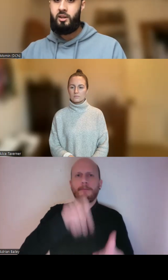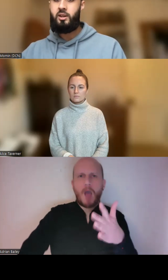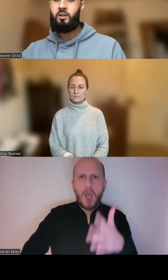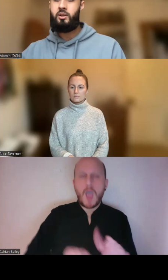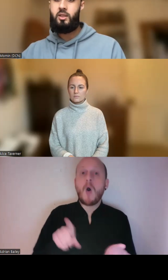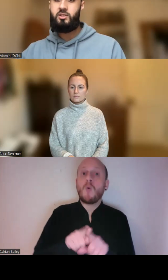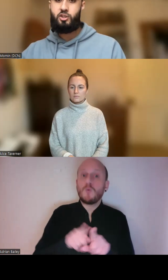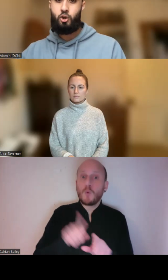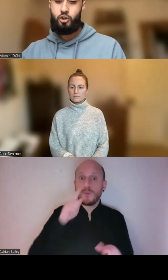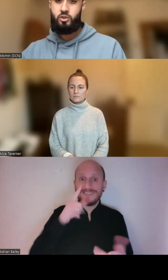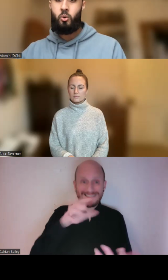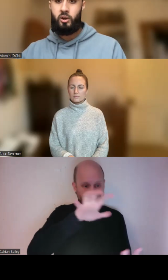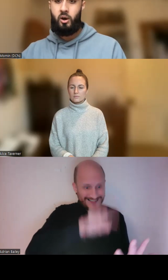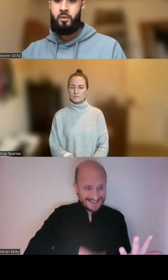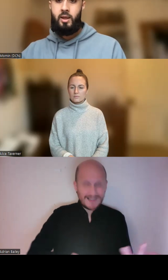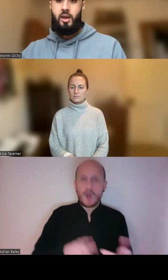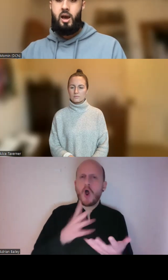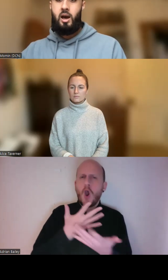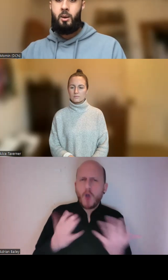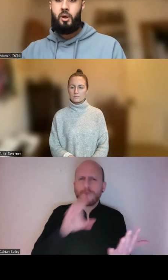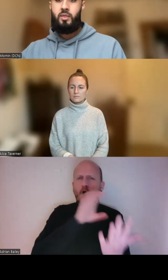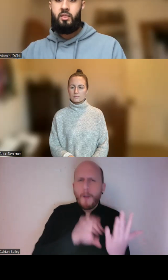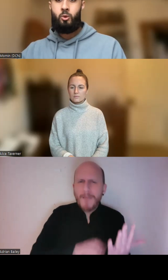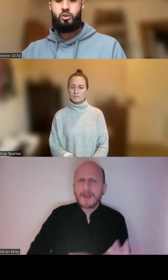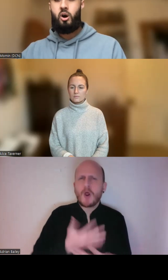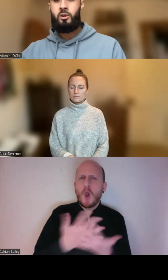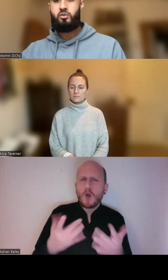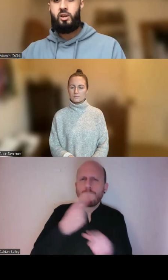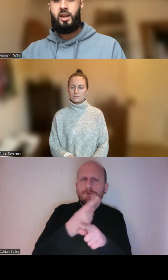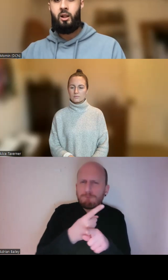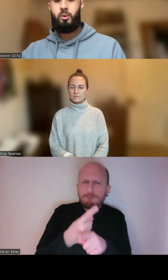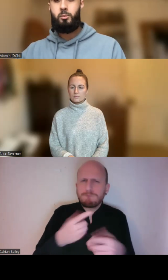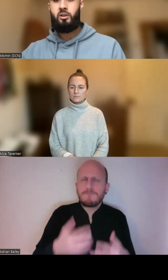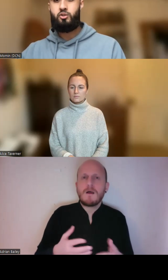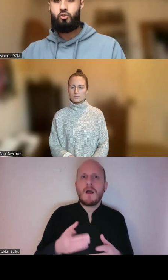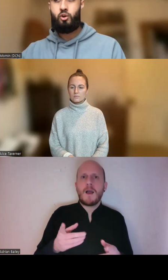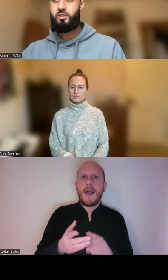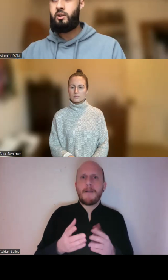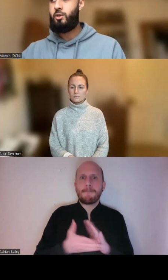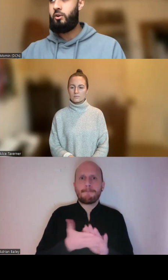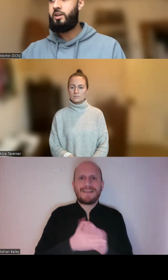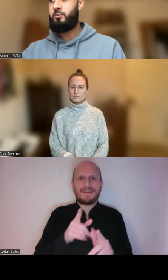and there's discussions going on, then those comments really help build your trust and authority